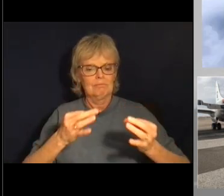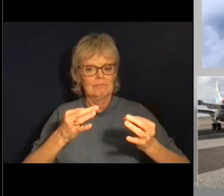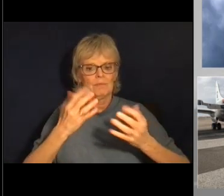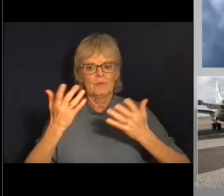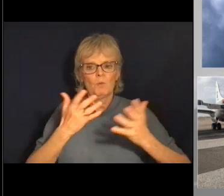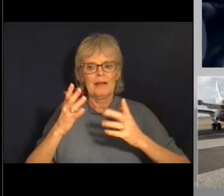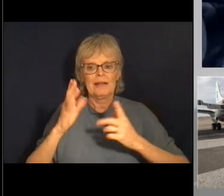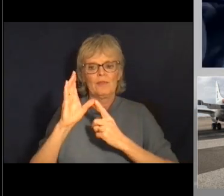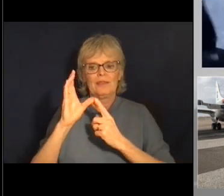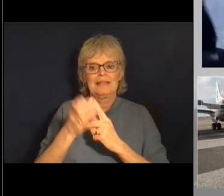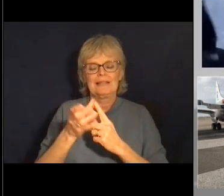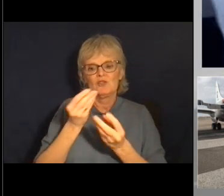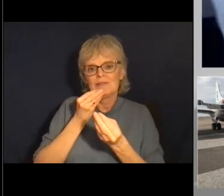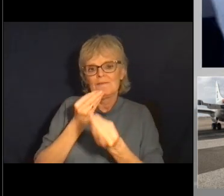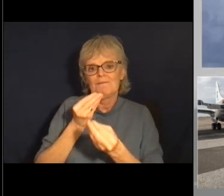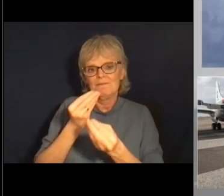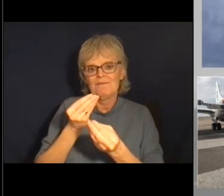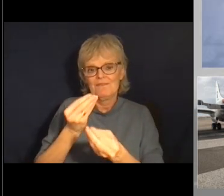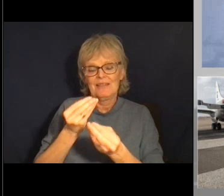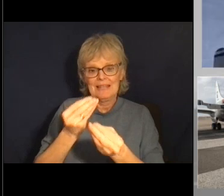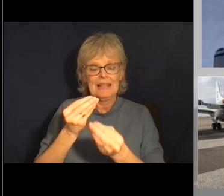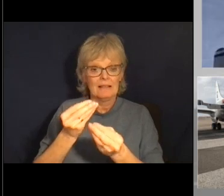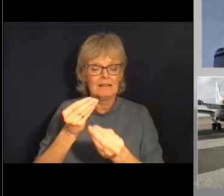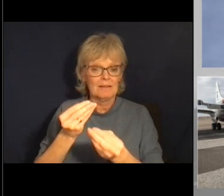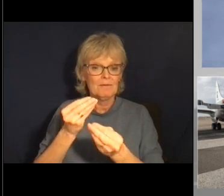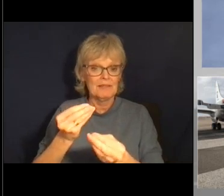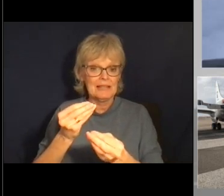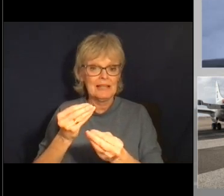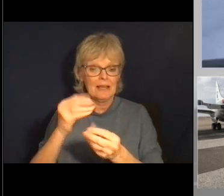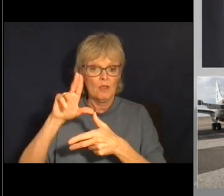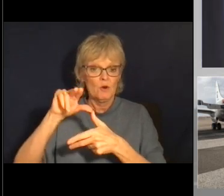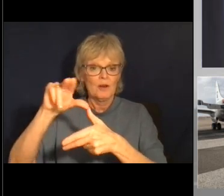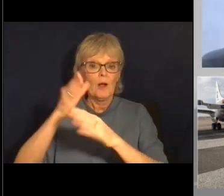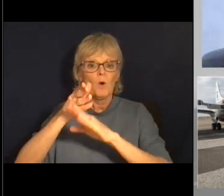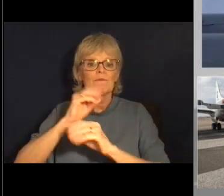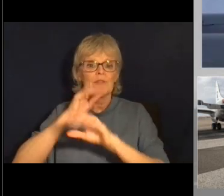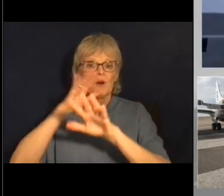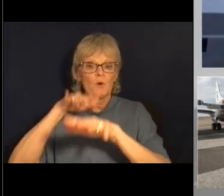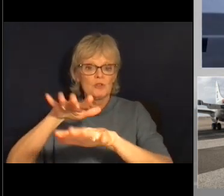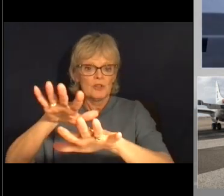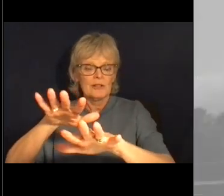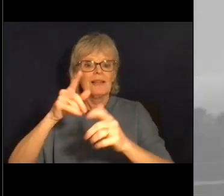that are feeding these types of things when they're out over the open ocean. And that helps us figure out where it's eventually going to go.